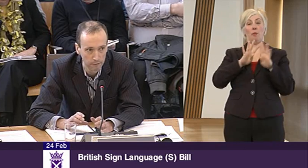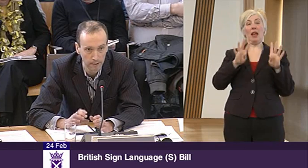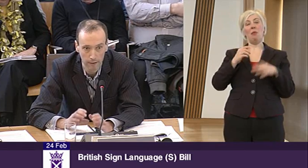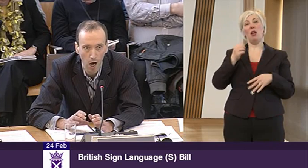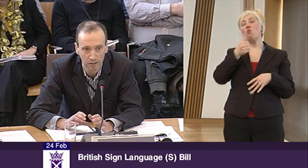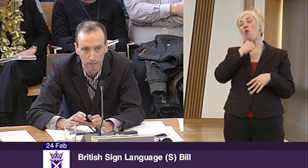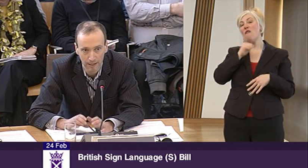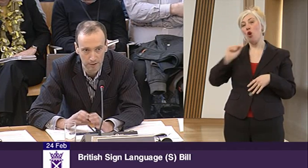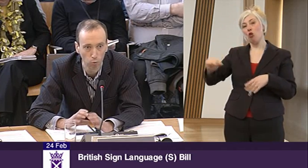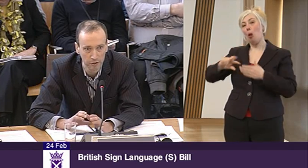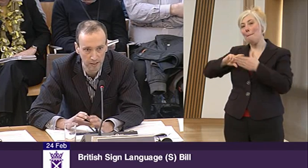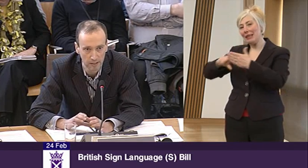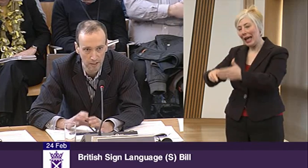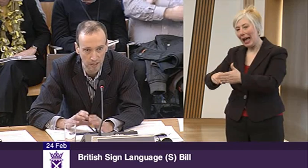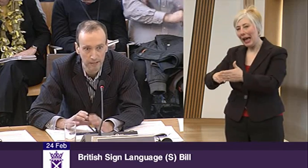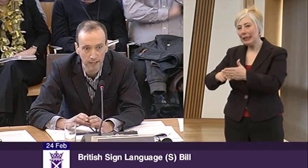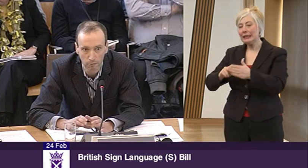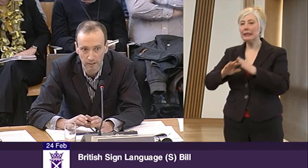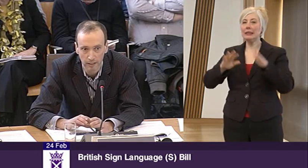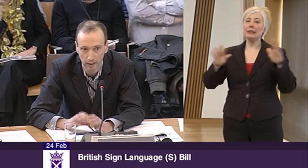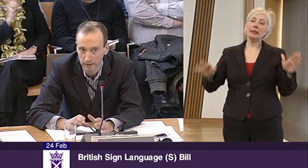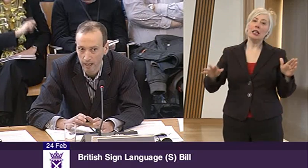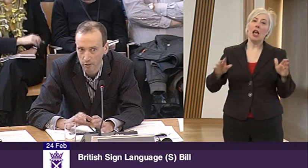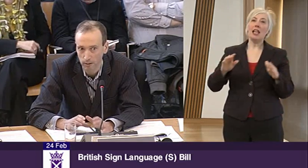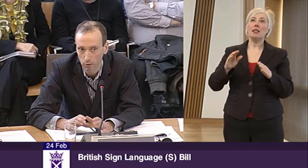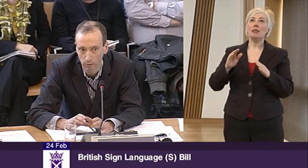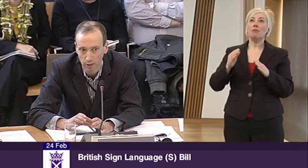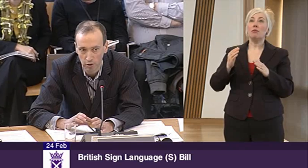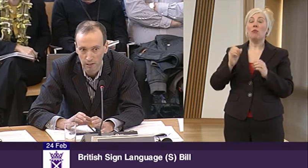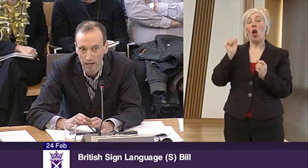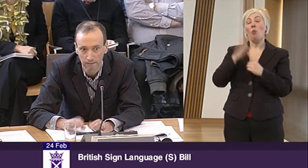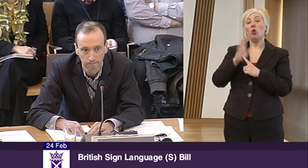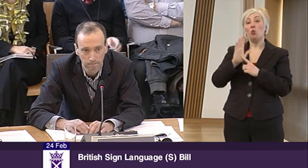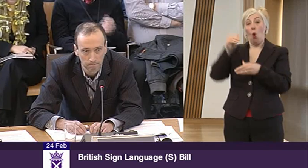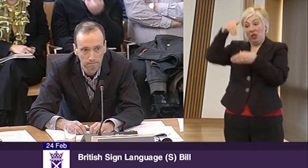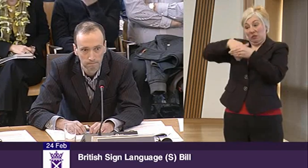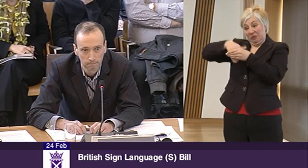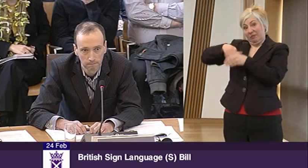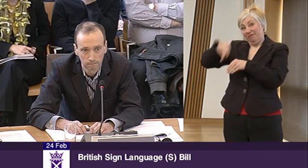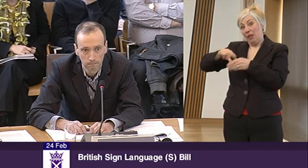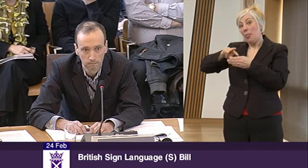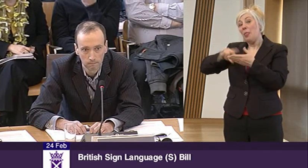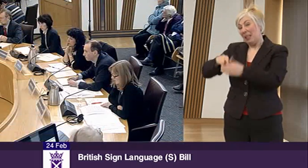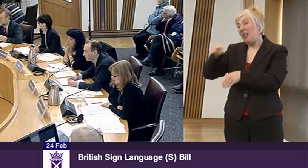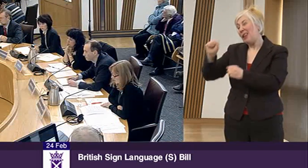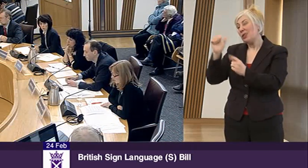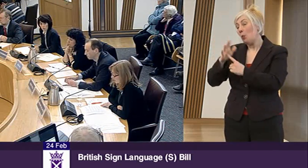a statement, but the heart of the matter is what the document contains, and that is where our questions lie.